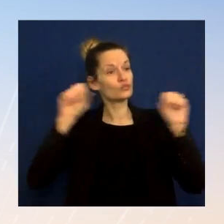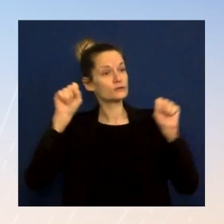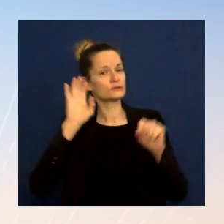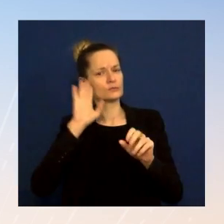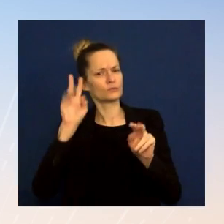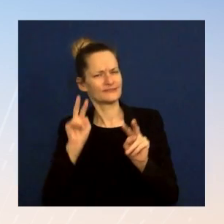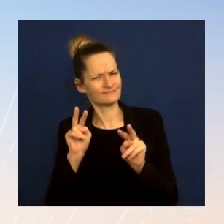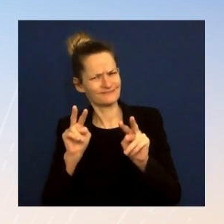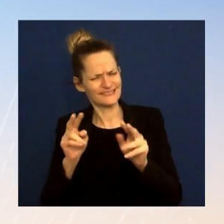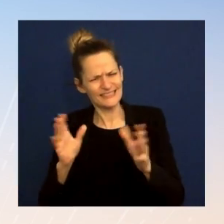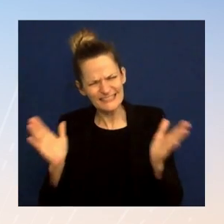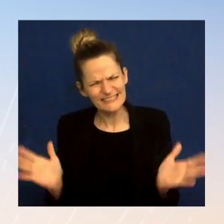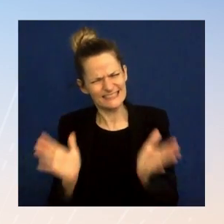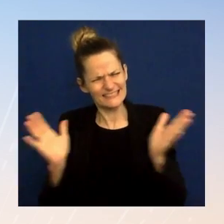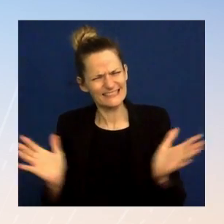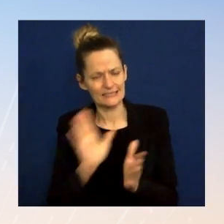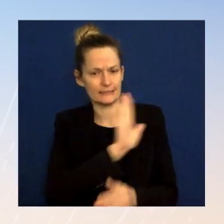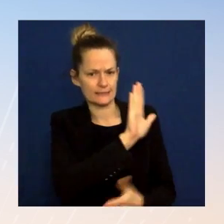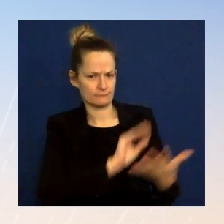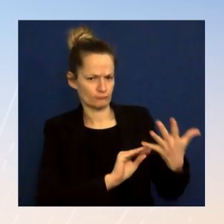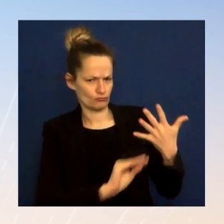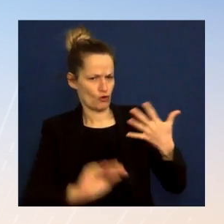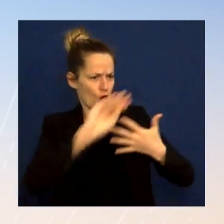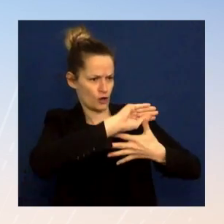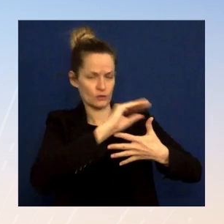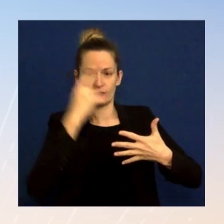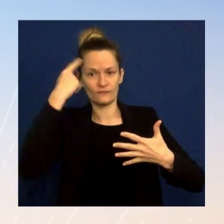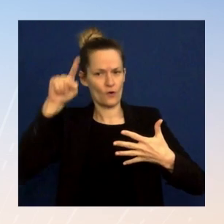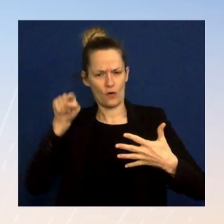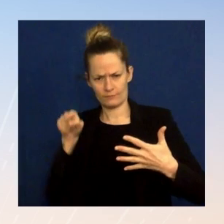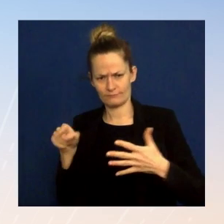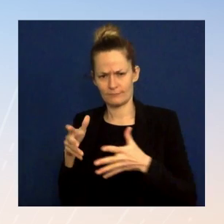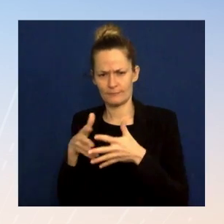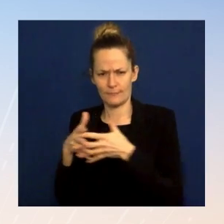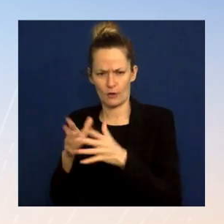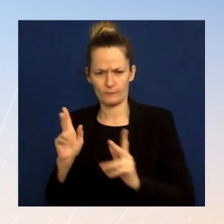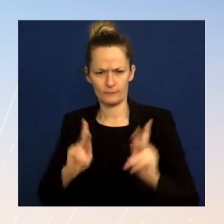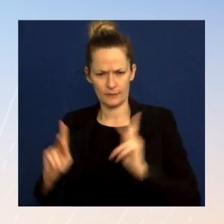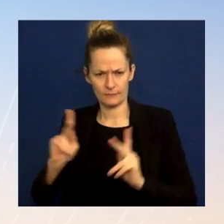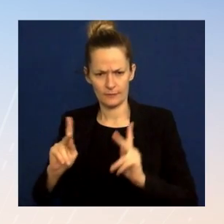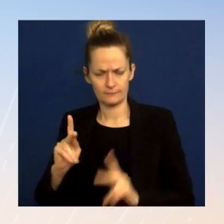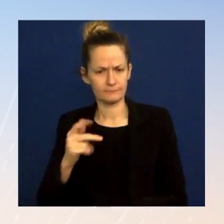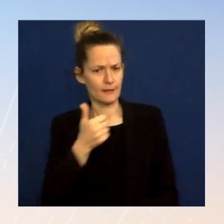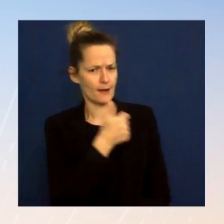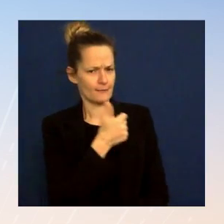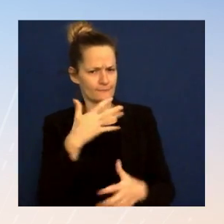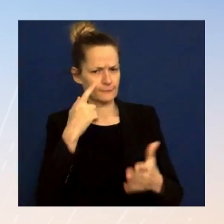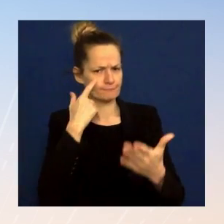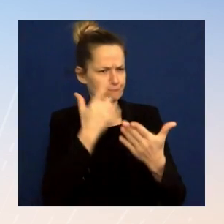You're going to see firsthand, in living color, what foreign policy for the middle class is all about. For one thing,